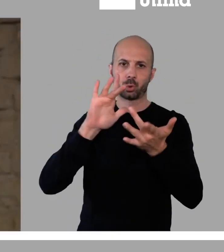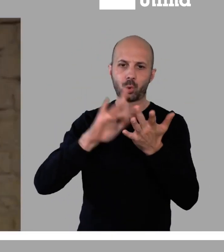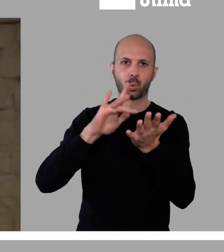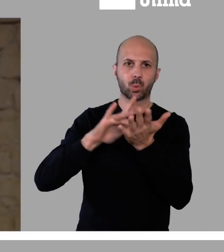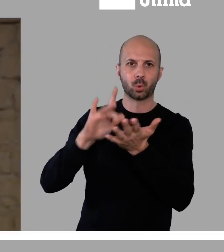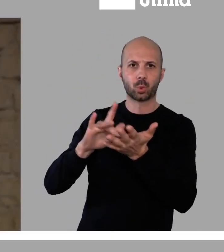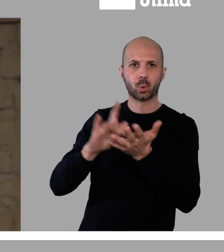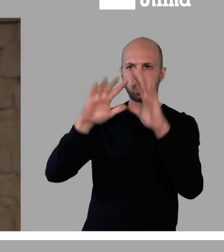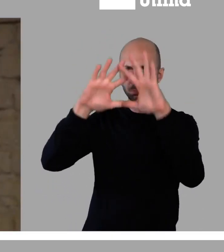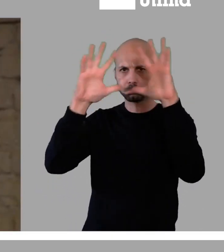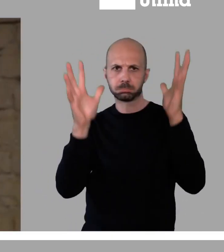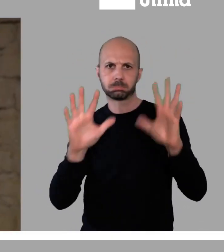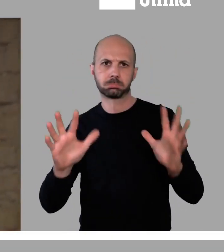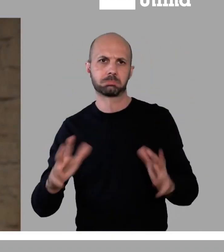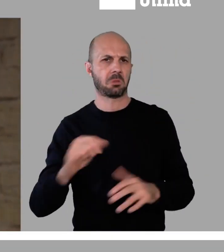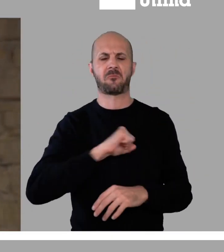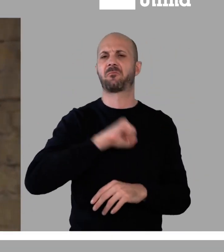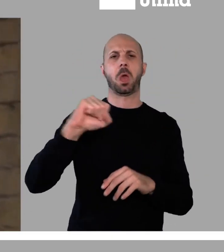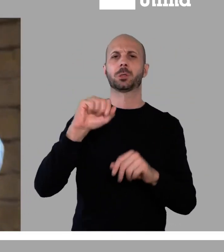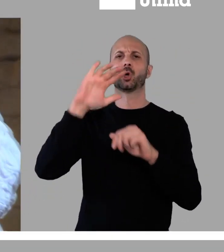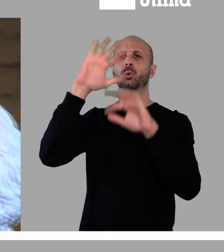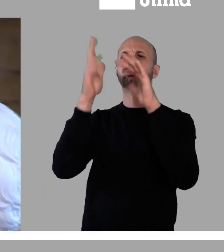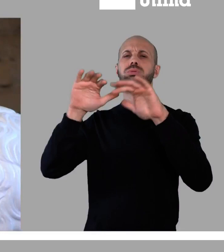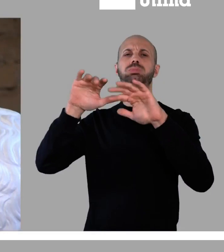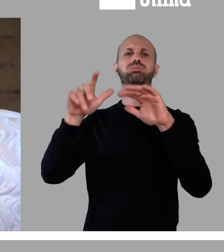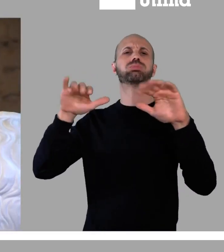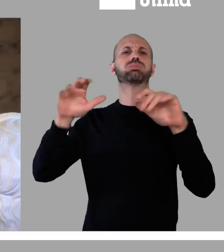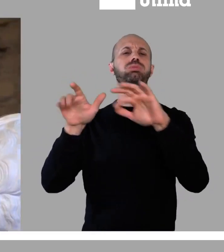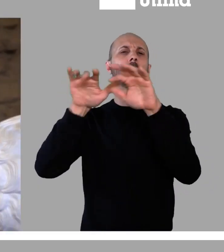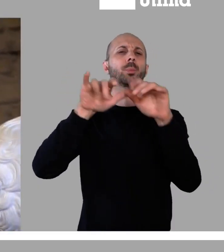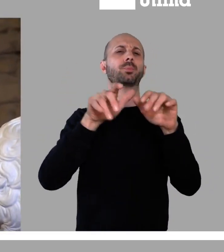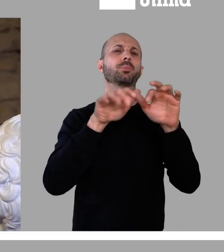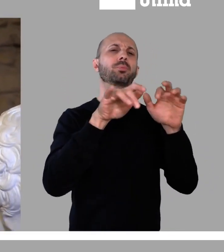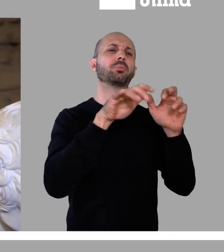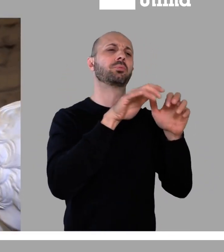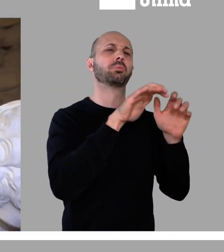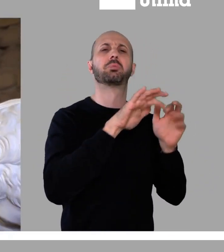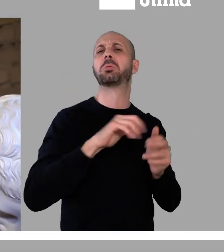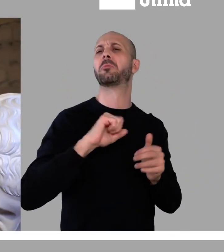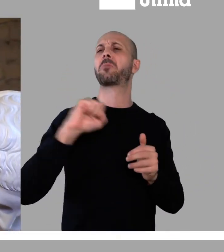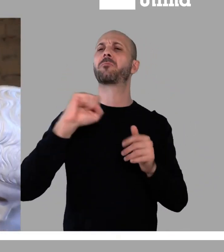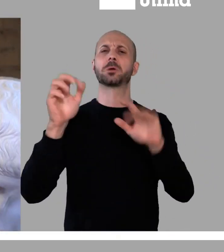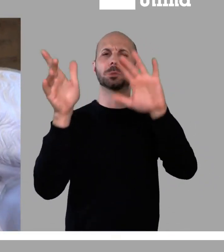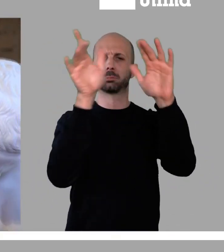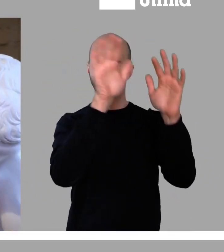It starts with a general and fairly rapid exploration